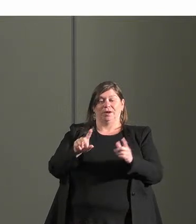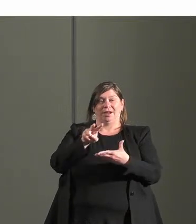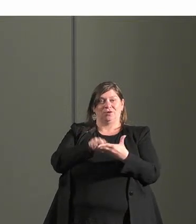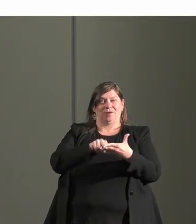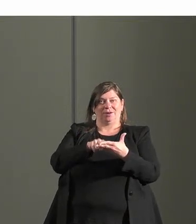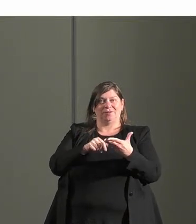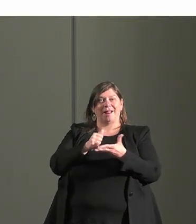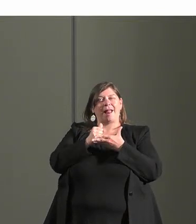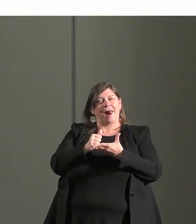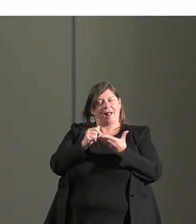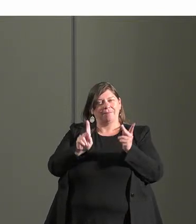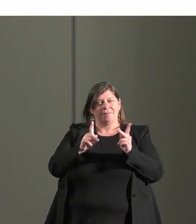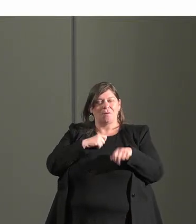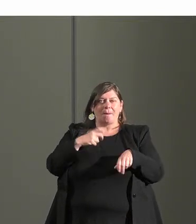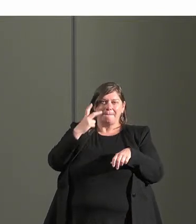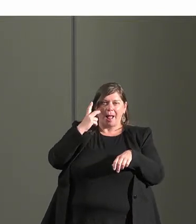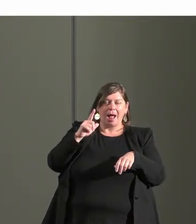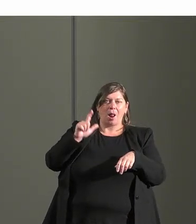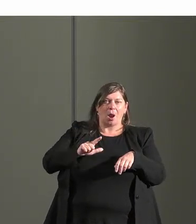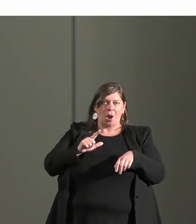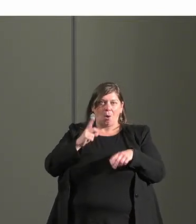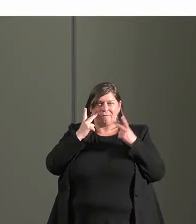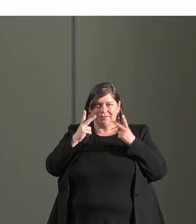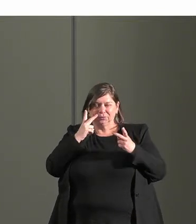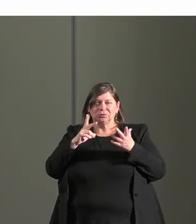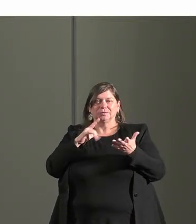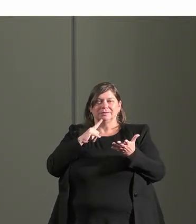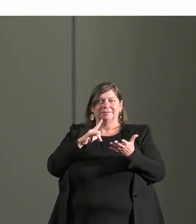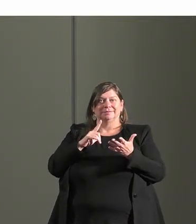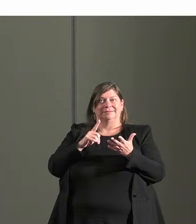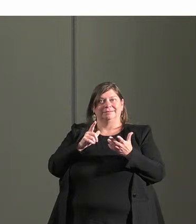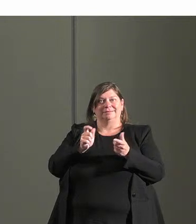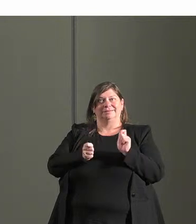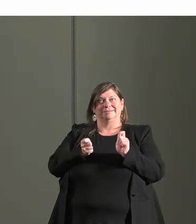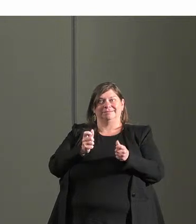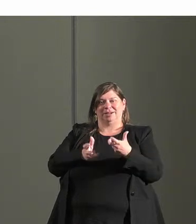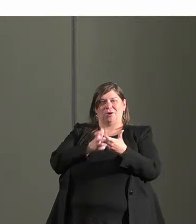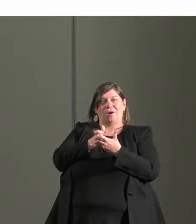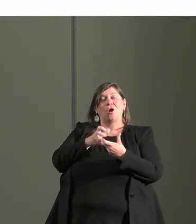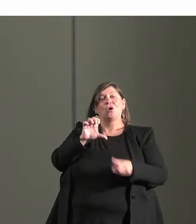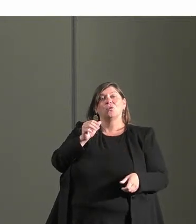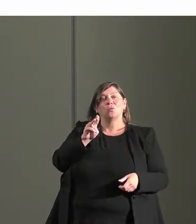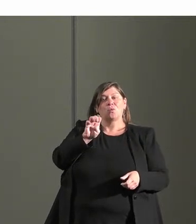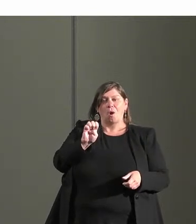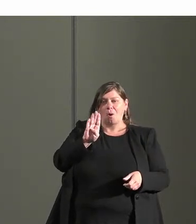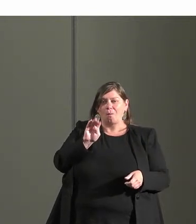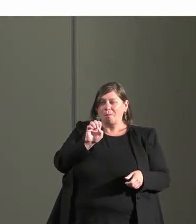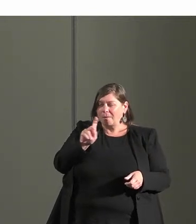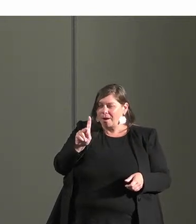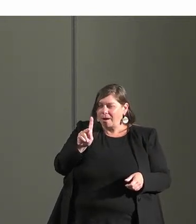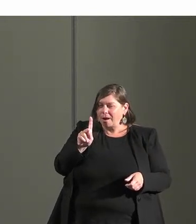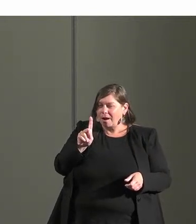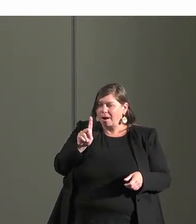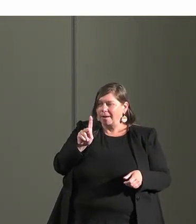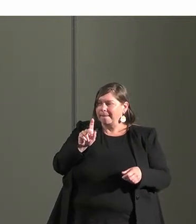features enable high contrast and screen readers help people that are blind and low-vision collaborate. Google work